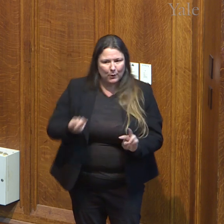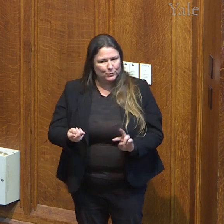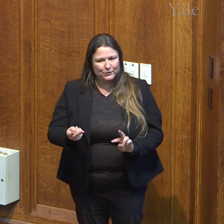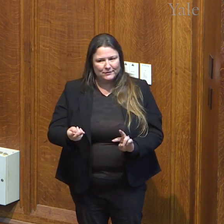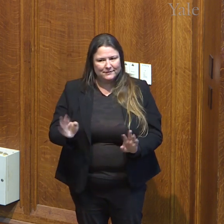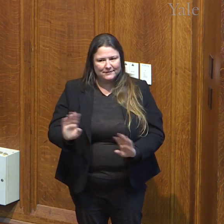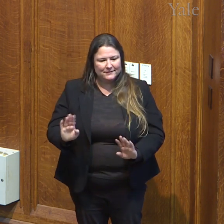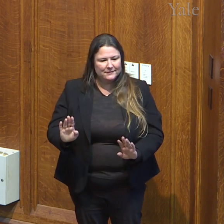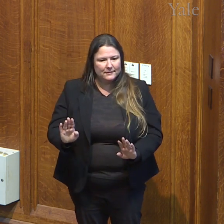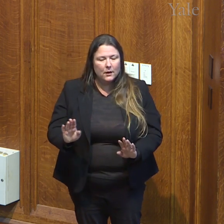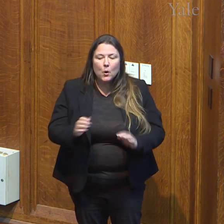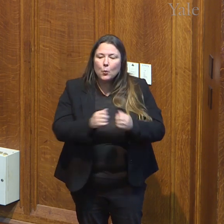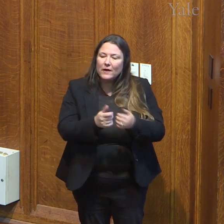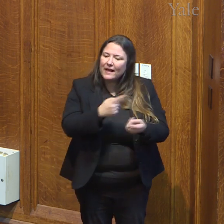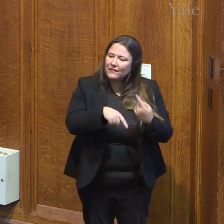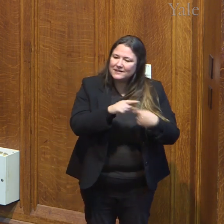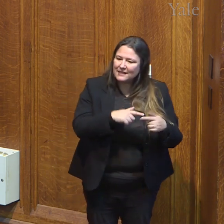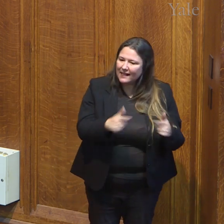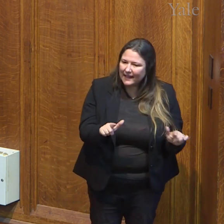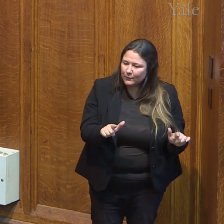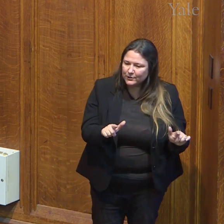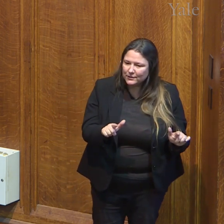For without Sign Language, it is difficult